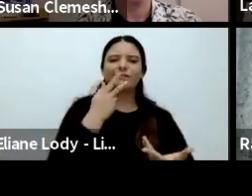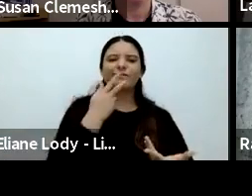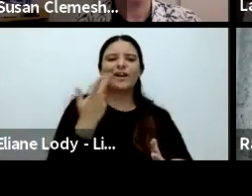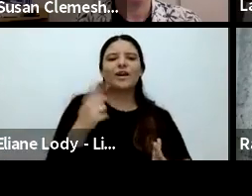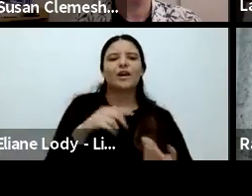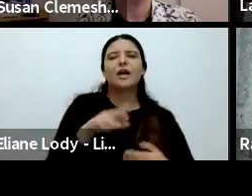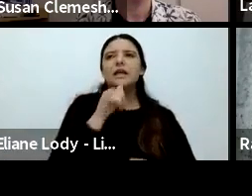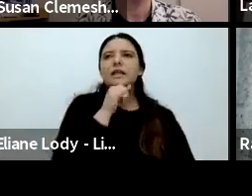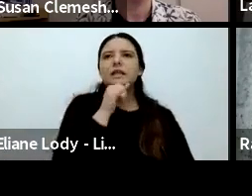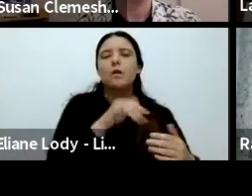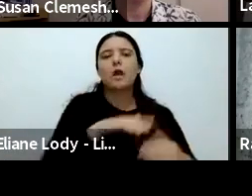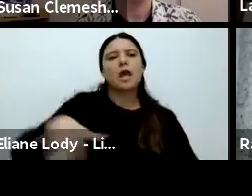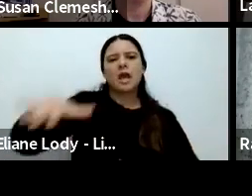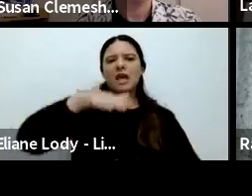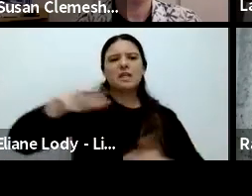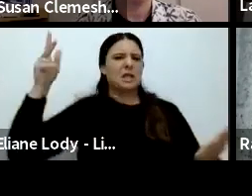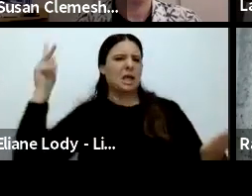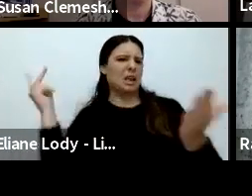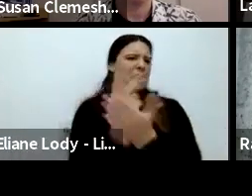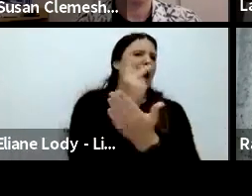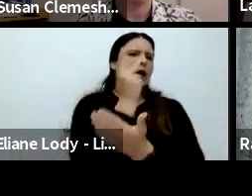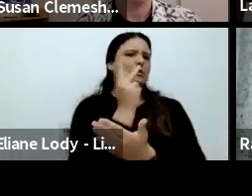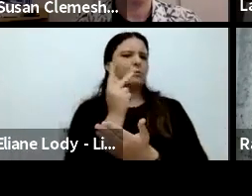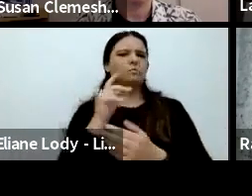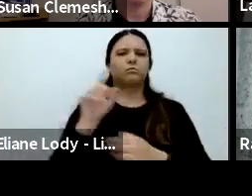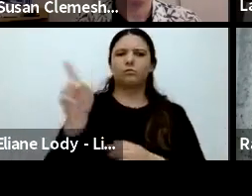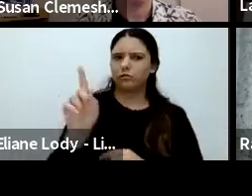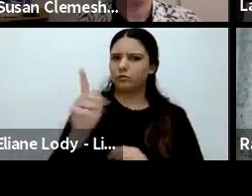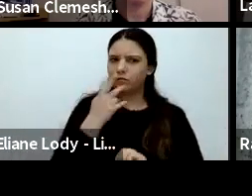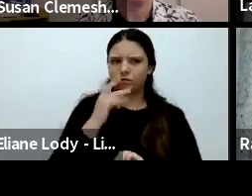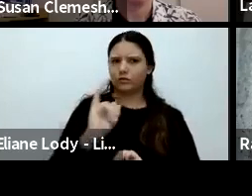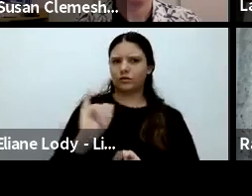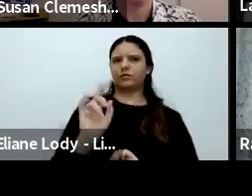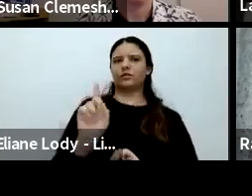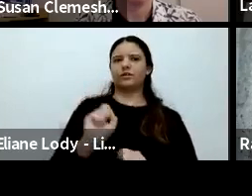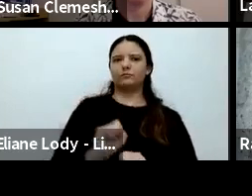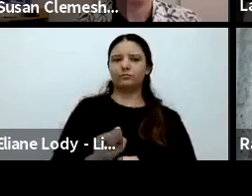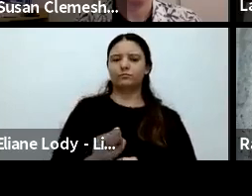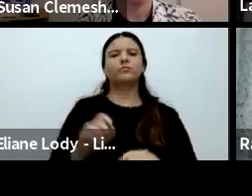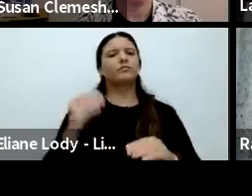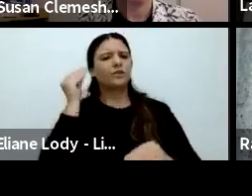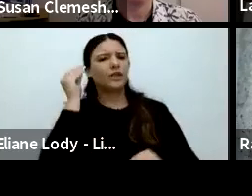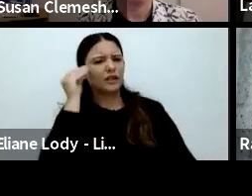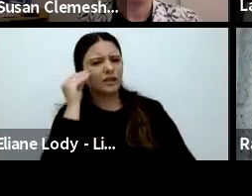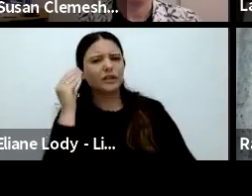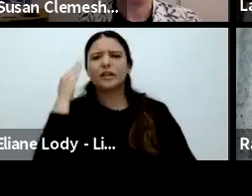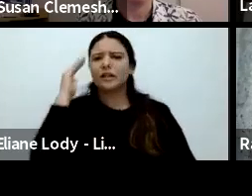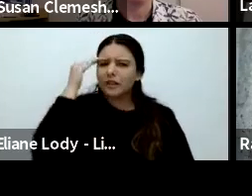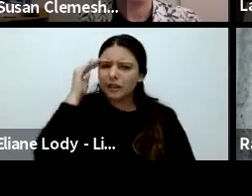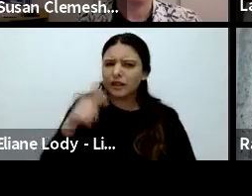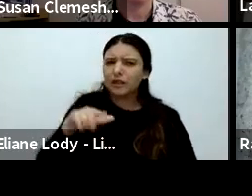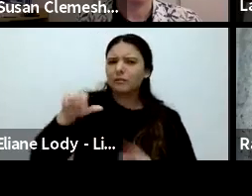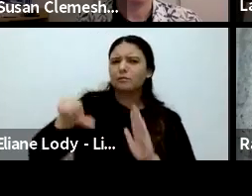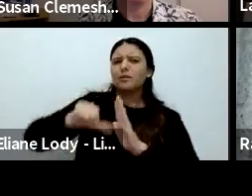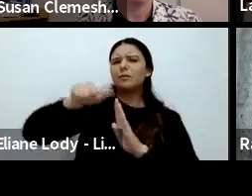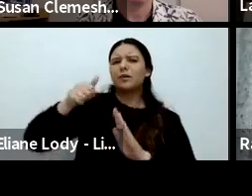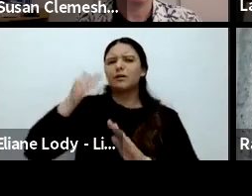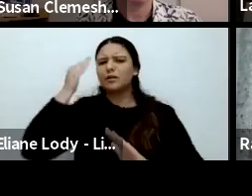everything. And they go. , you just did all this underlining , you just did all this underlining and trying to understand it, and. then you